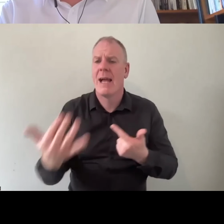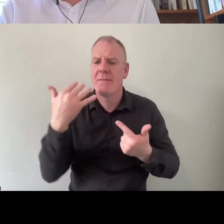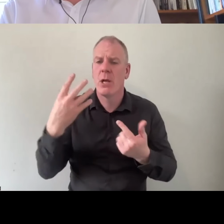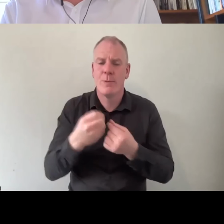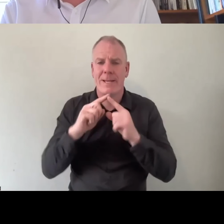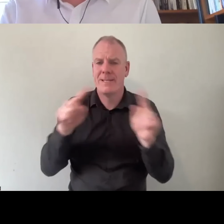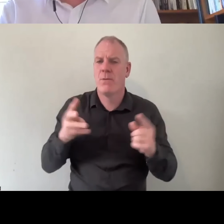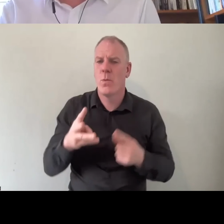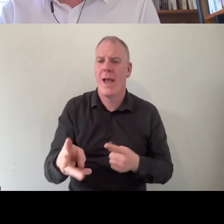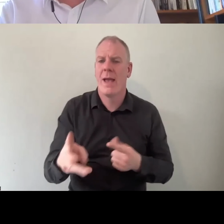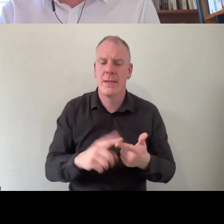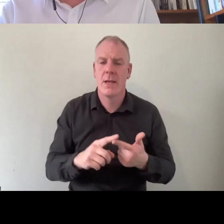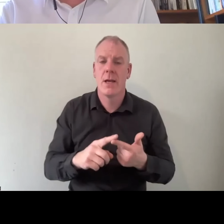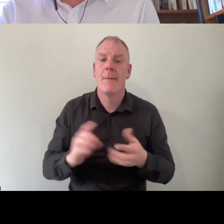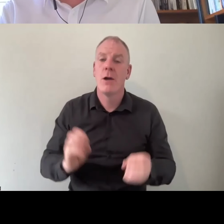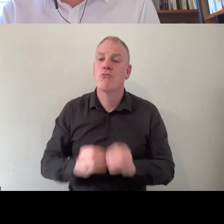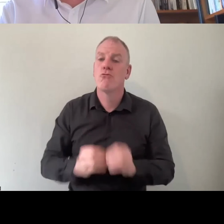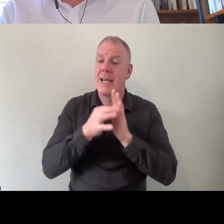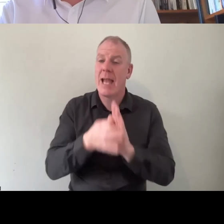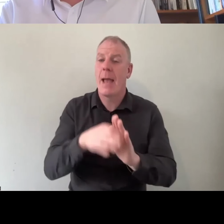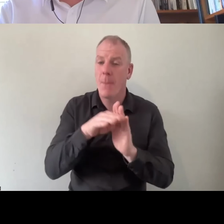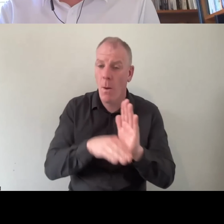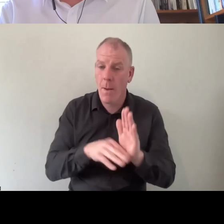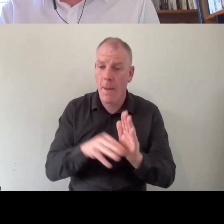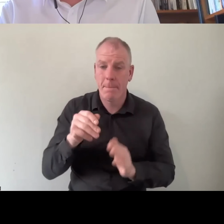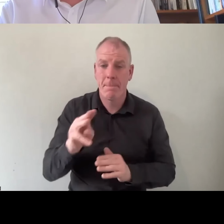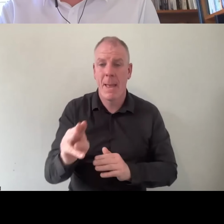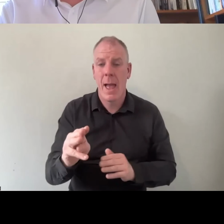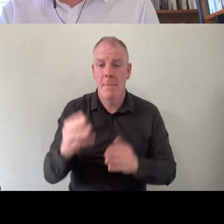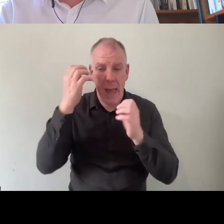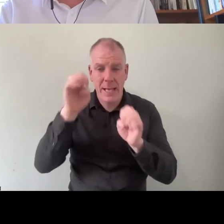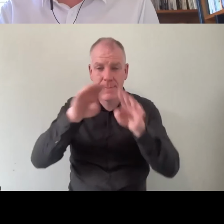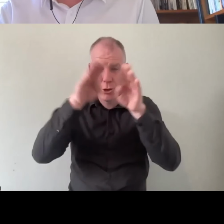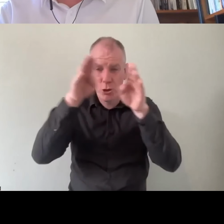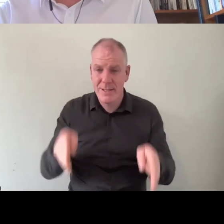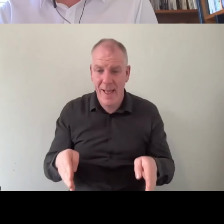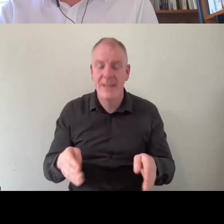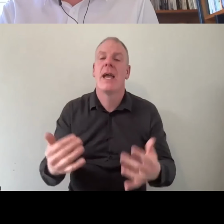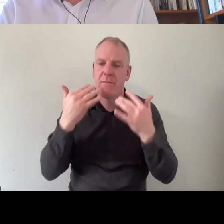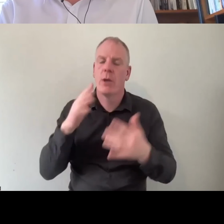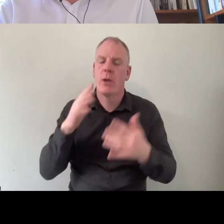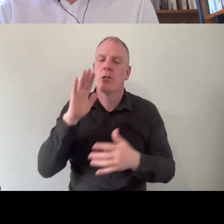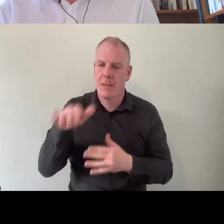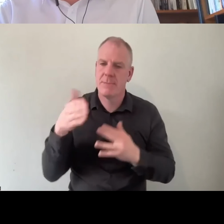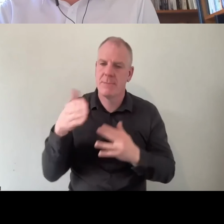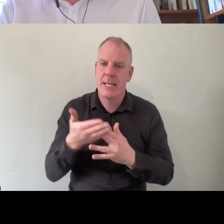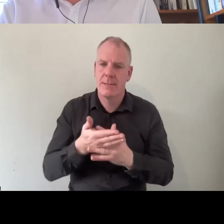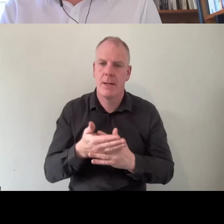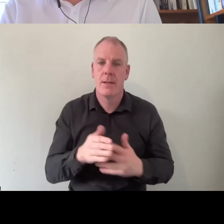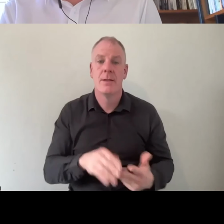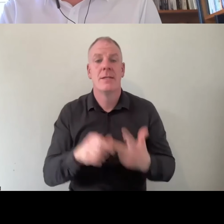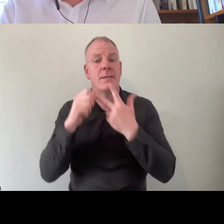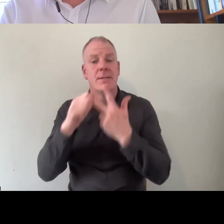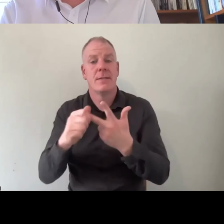but, again, if you're creating guidebooks and maps and exhibition stands, the information needs to be accessible. And then under spoken and signed,